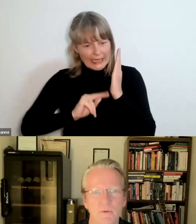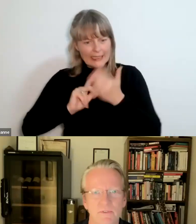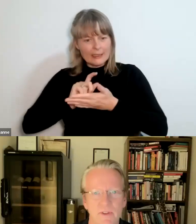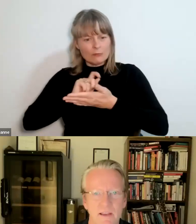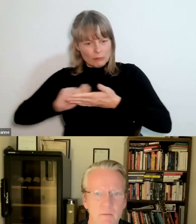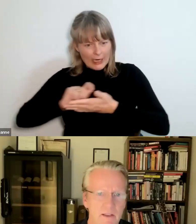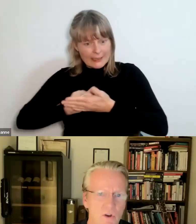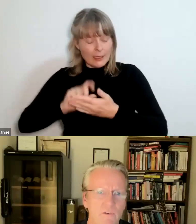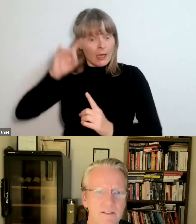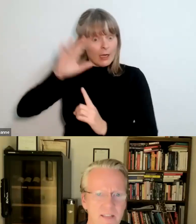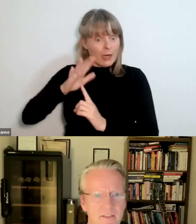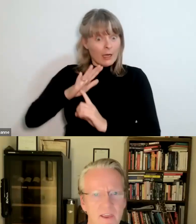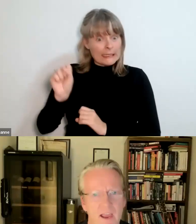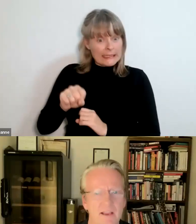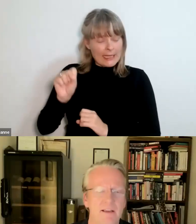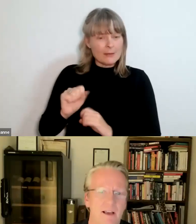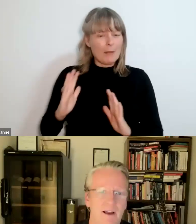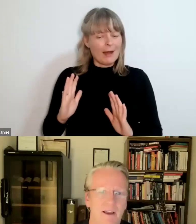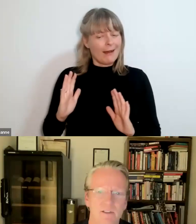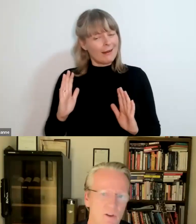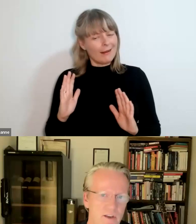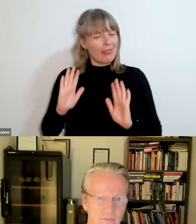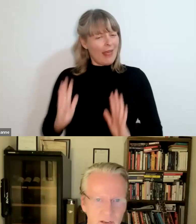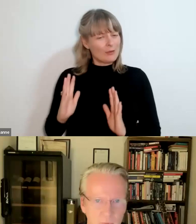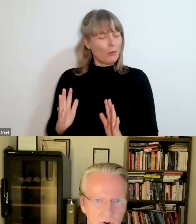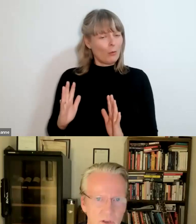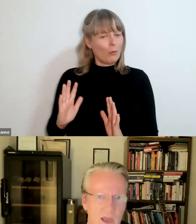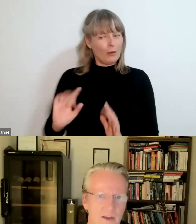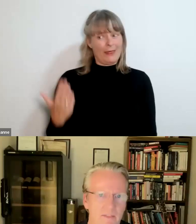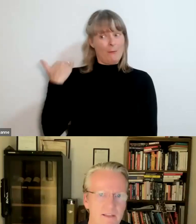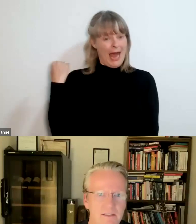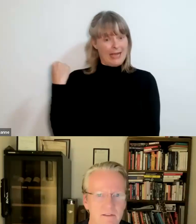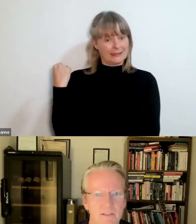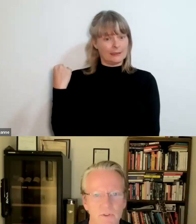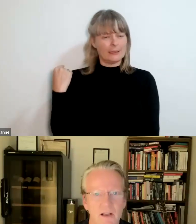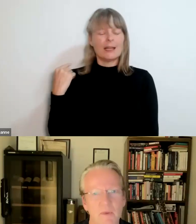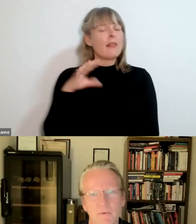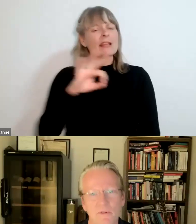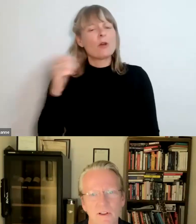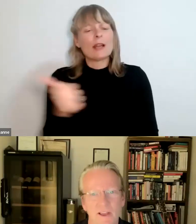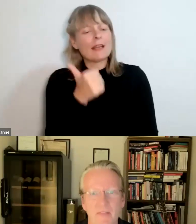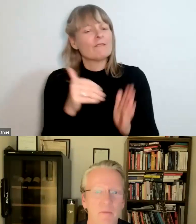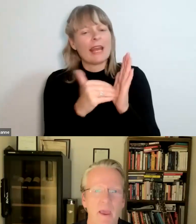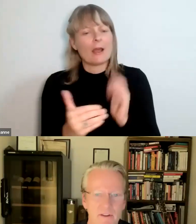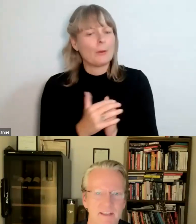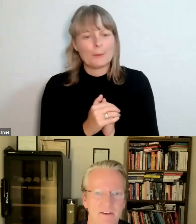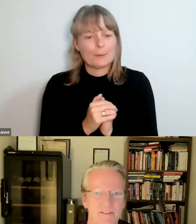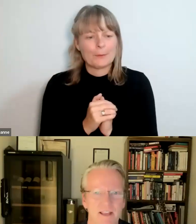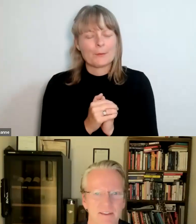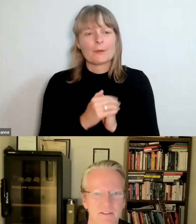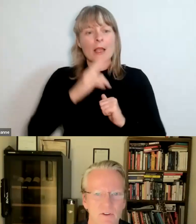the old school that we used to have, was very much focusing on teaching reading and writing, and they are an absolutely